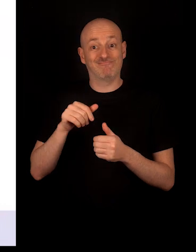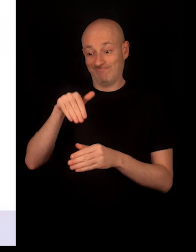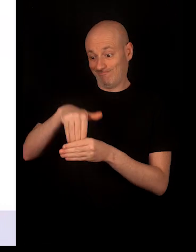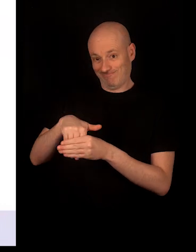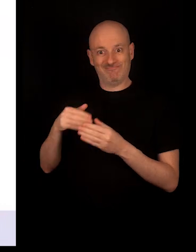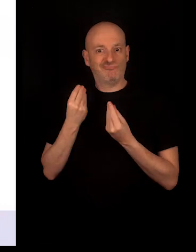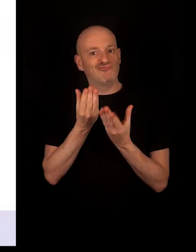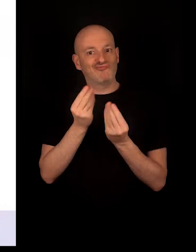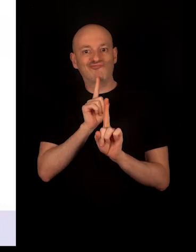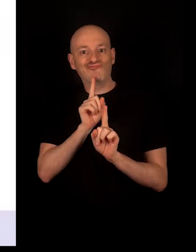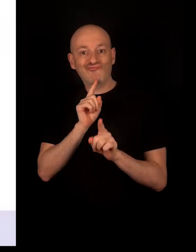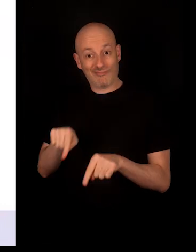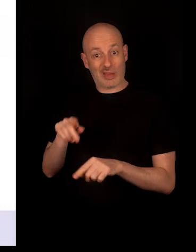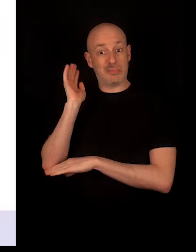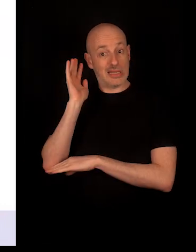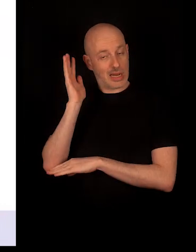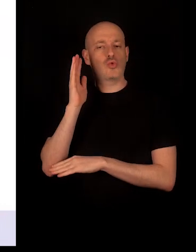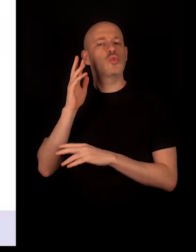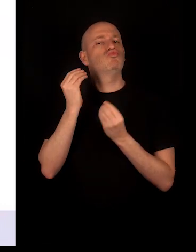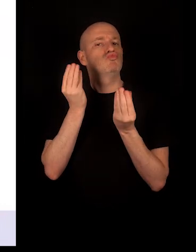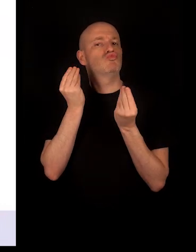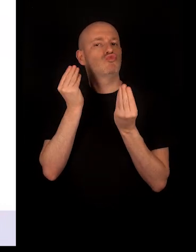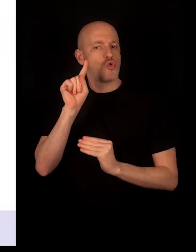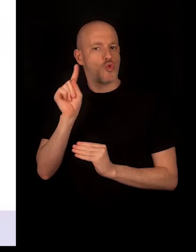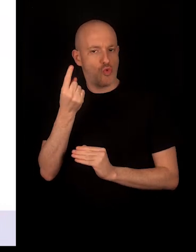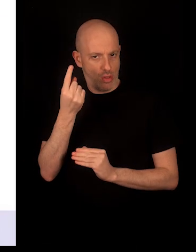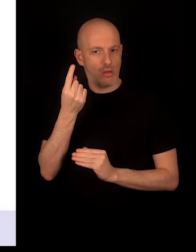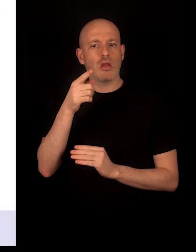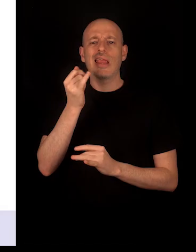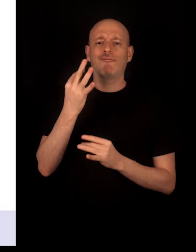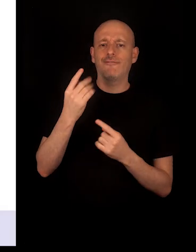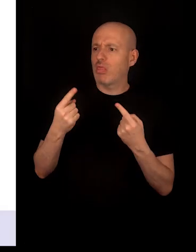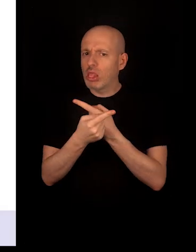Please remember that all contents and answers in this presentation are indicative.